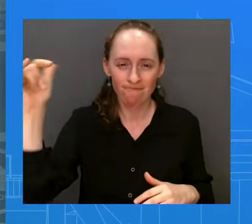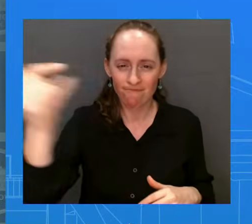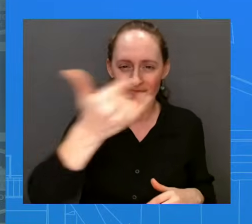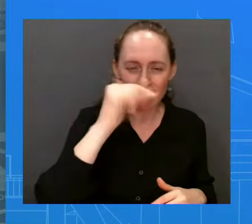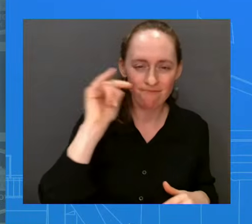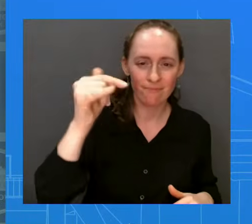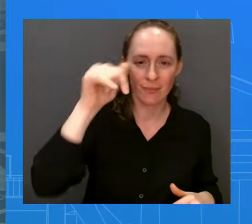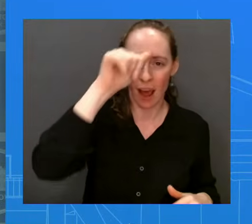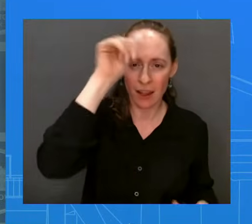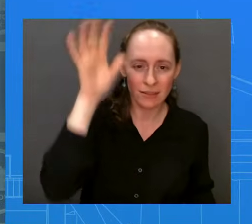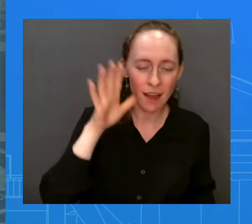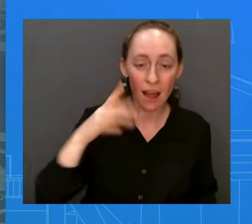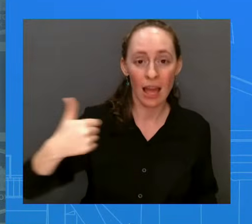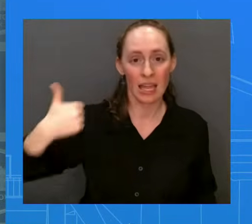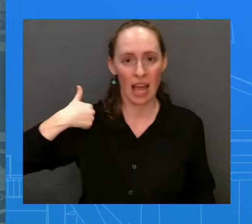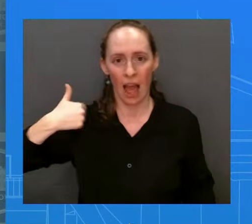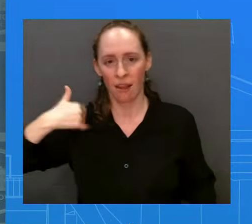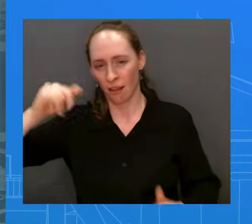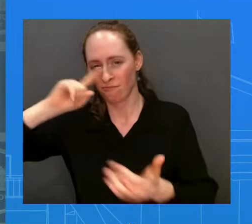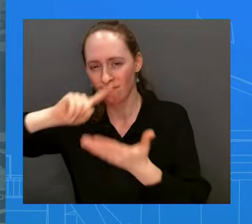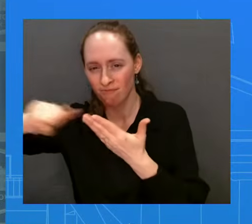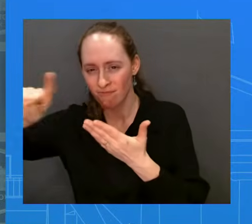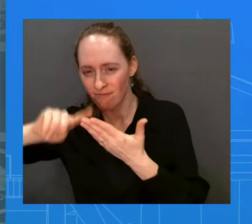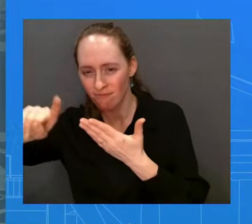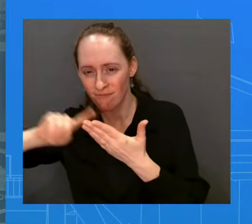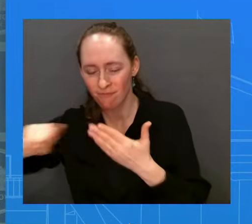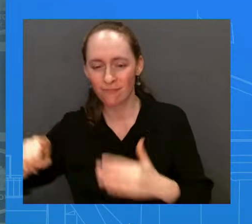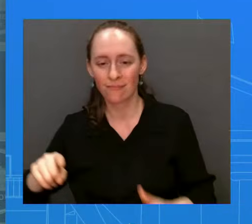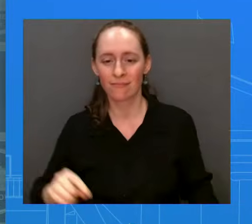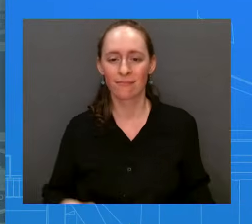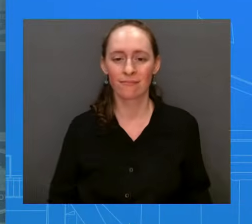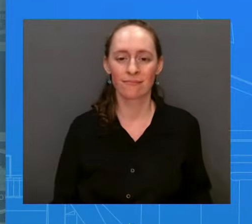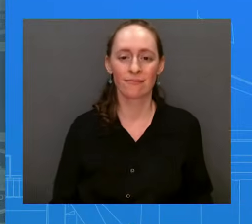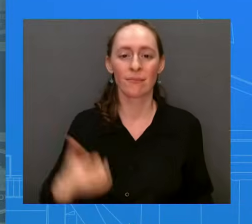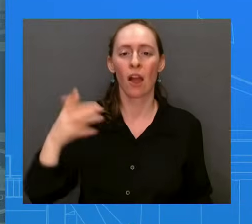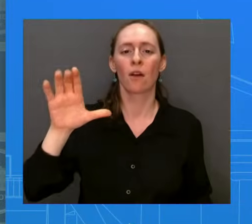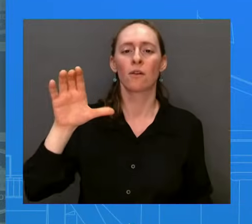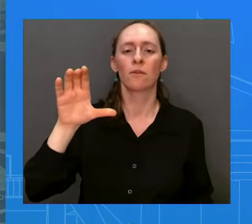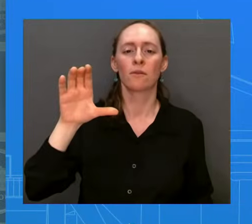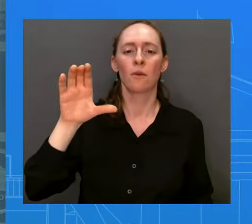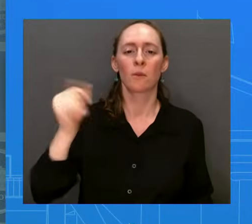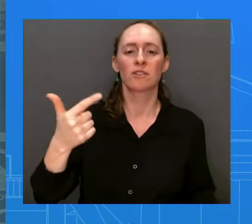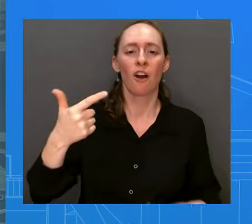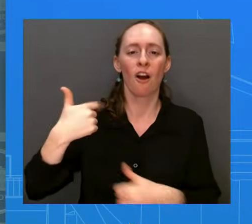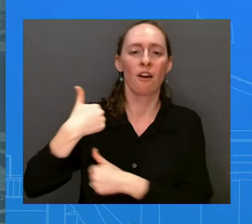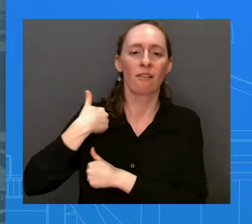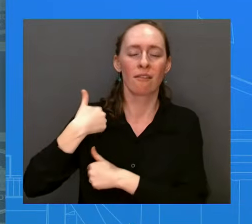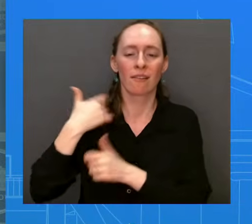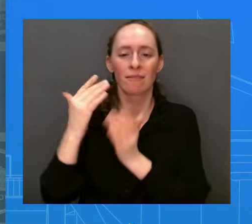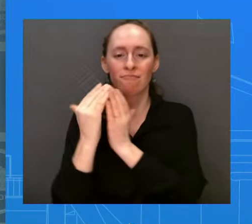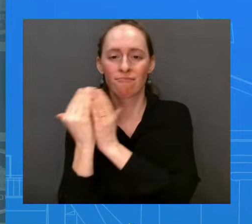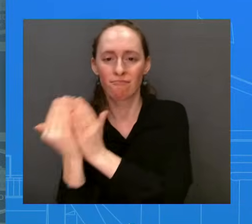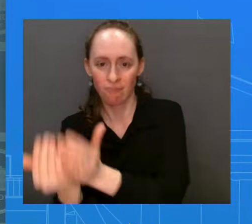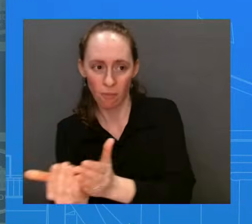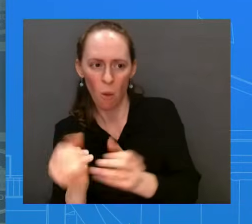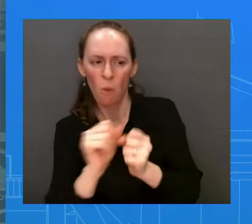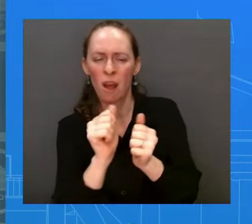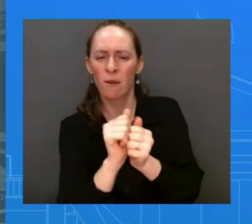working with the Canadian Coast Guard to do the same thing there. So we're working this as hard as we can. And we will keep you informed as we learn more.